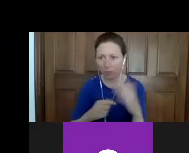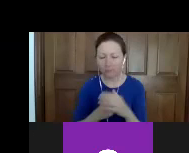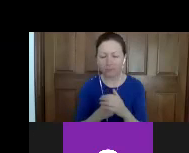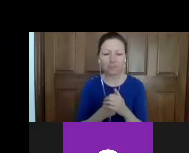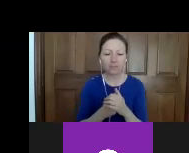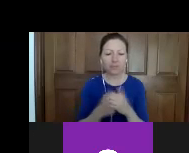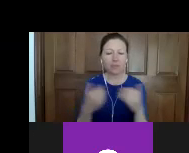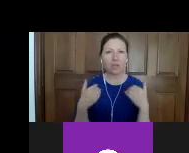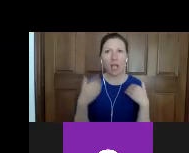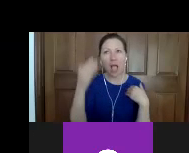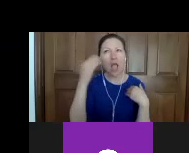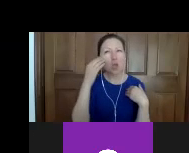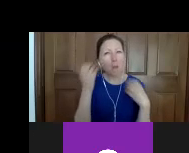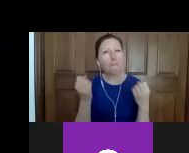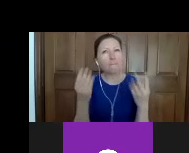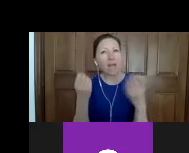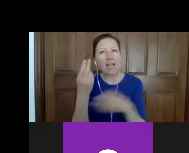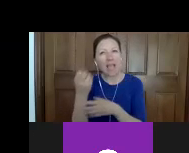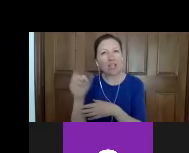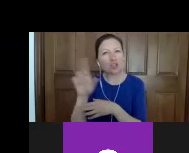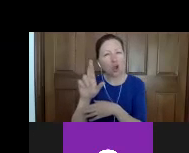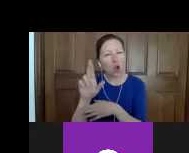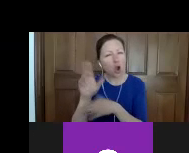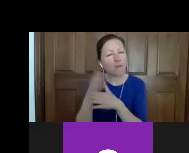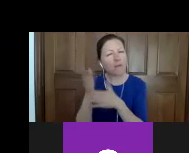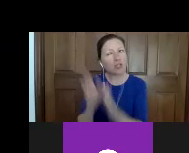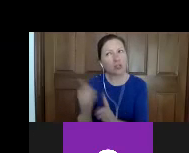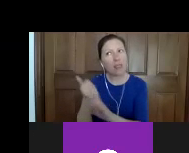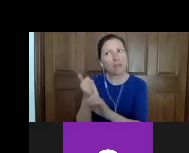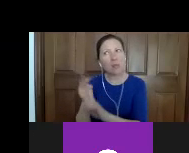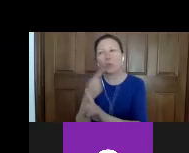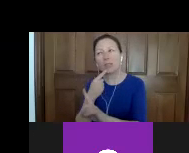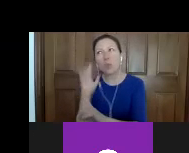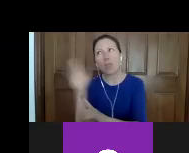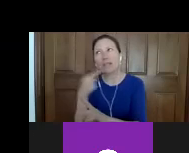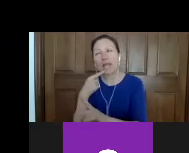there who would say, look, just ask this question, error on the side of caution. But you, as